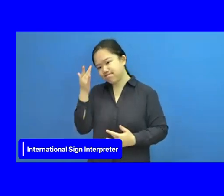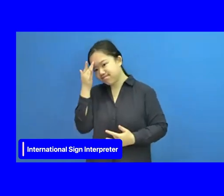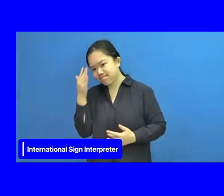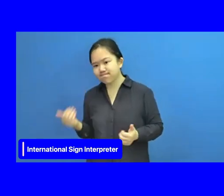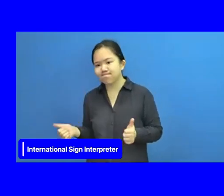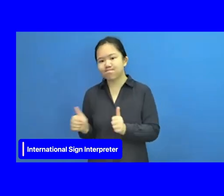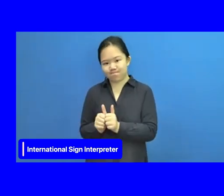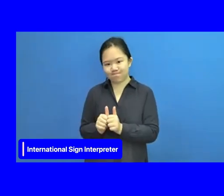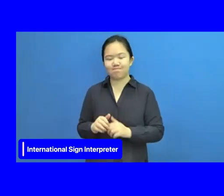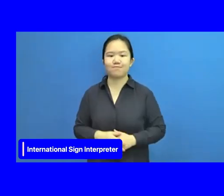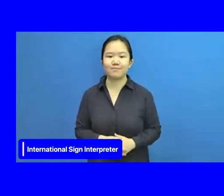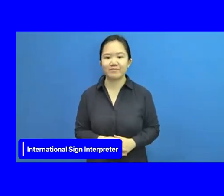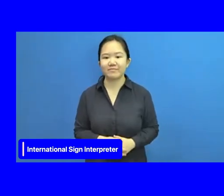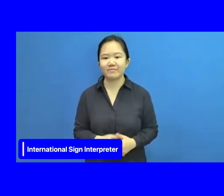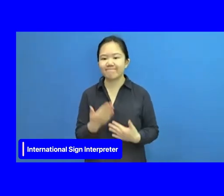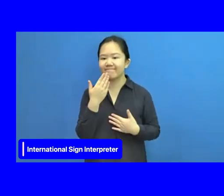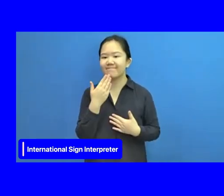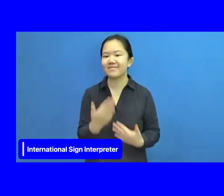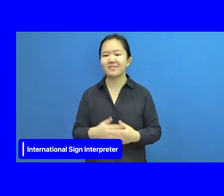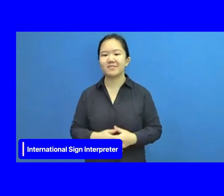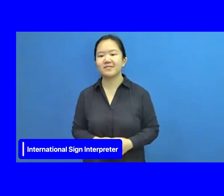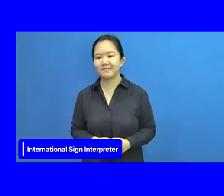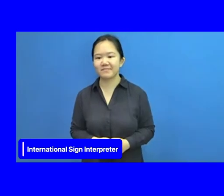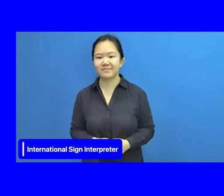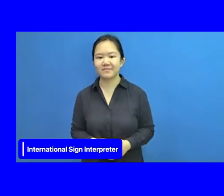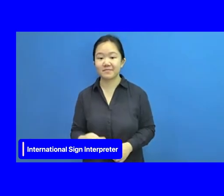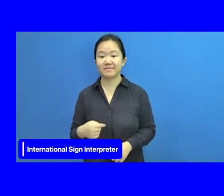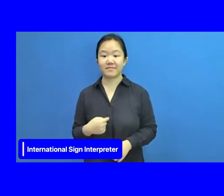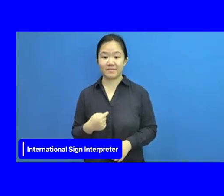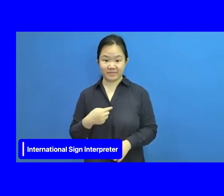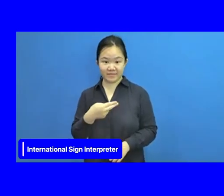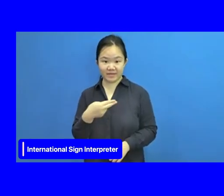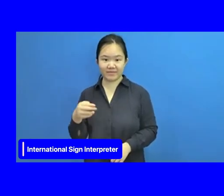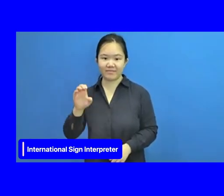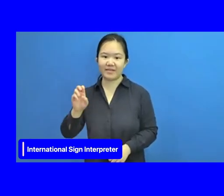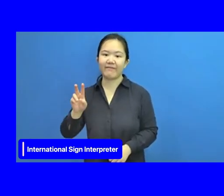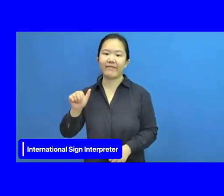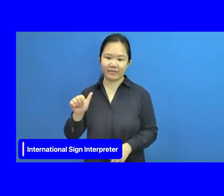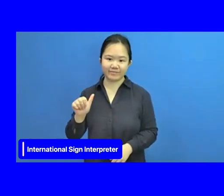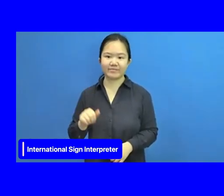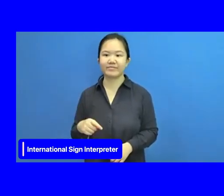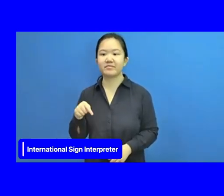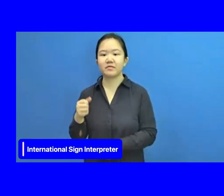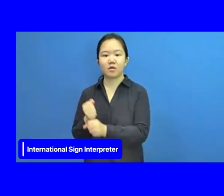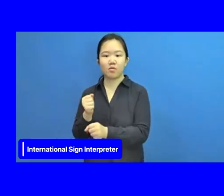for and with professionals in the European dance sector. One of the specificities of contemporary dance